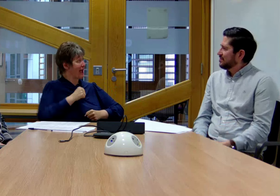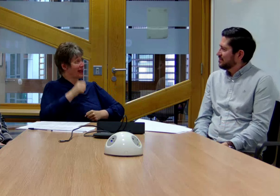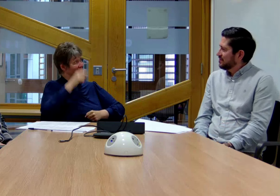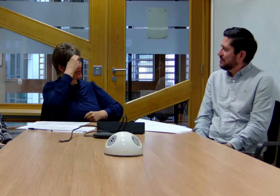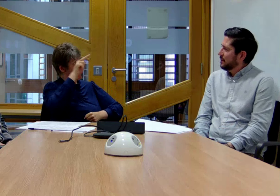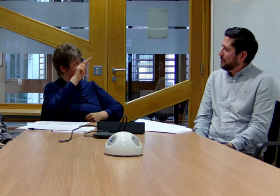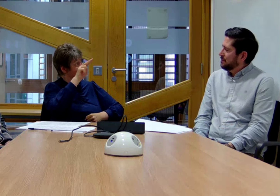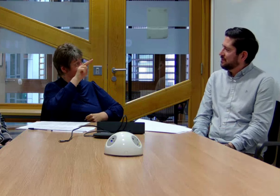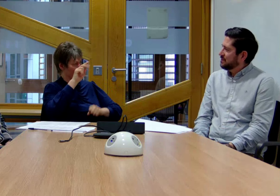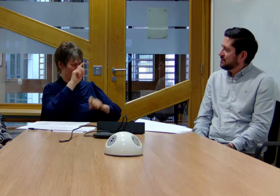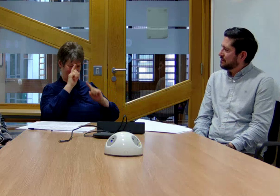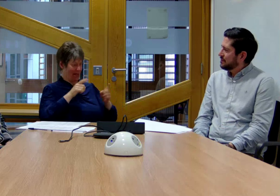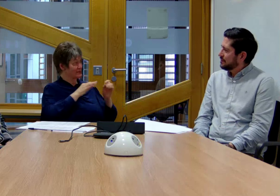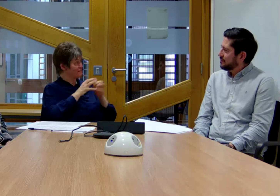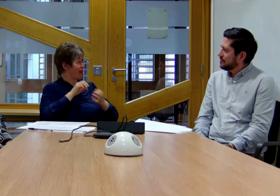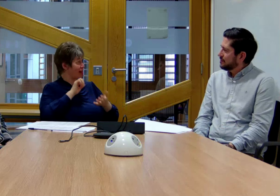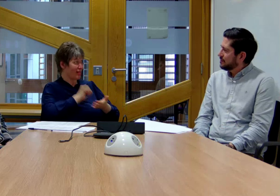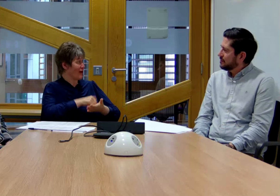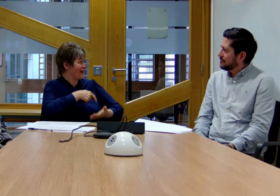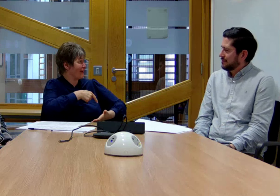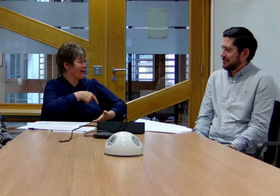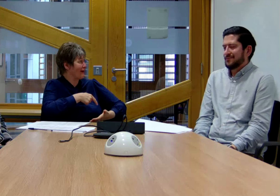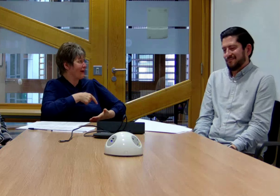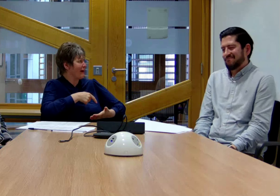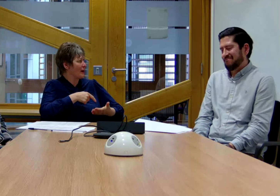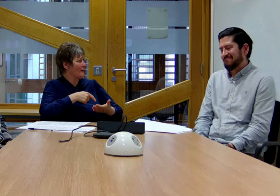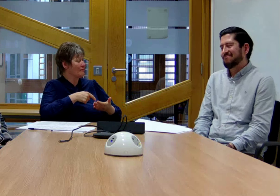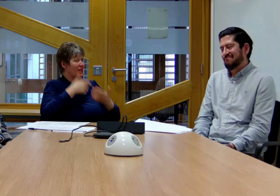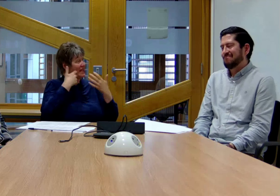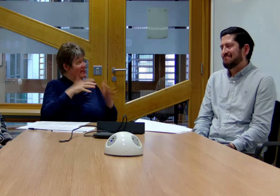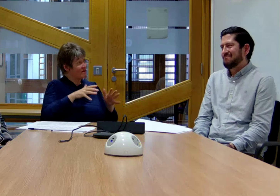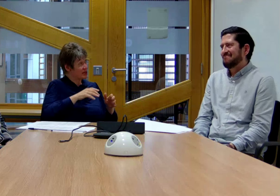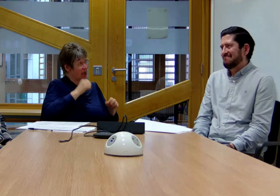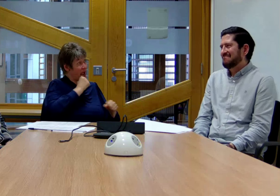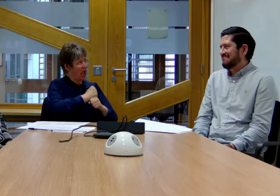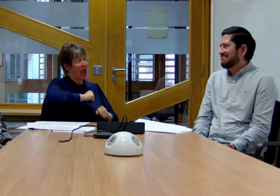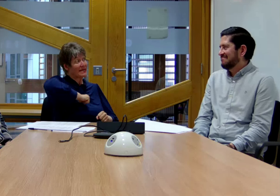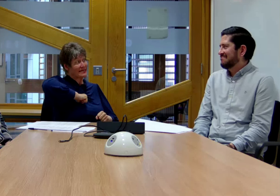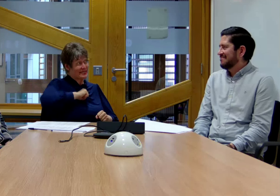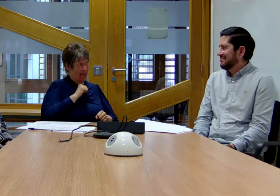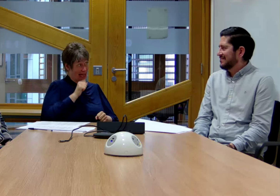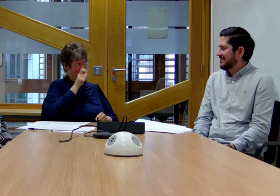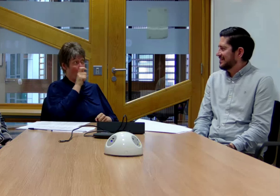Or maybe can't pronounce them properly and we have particular trouble with the Gaelic